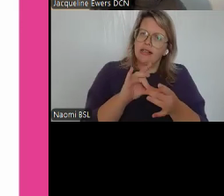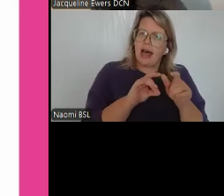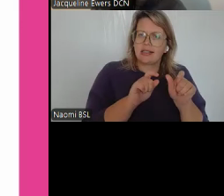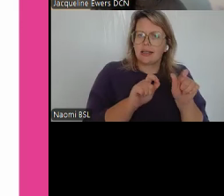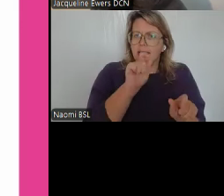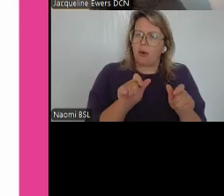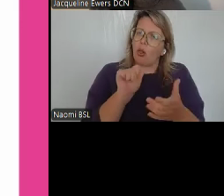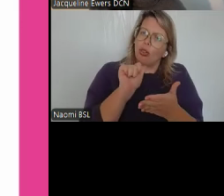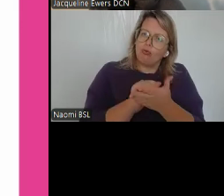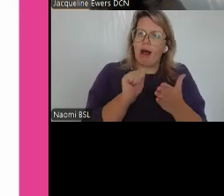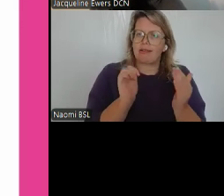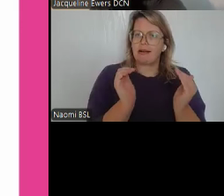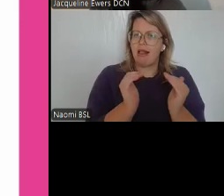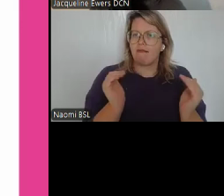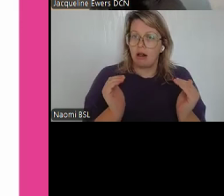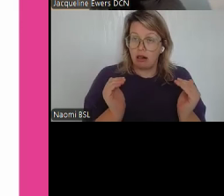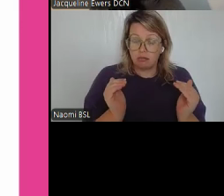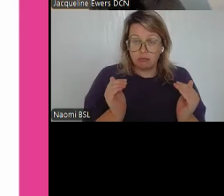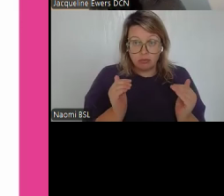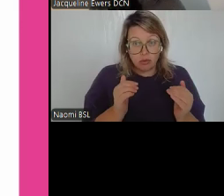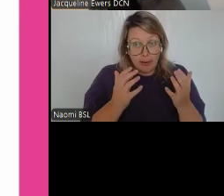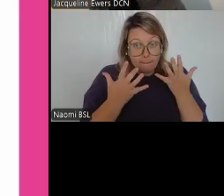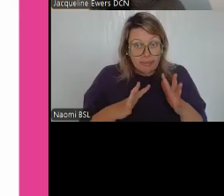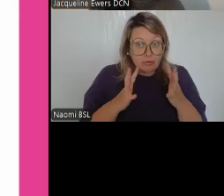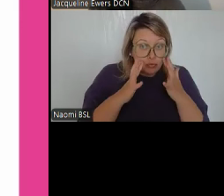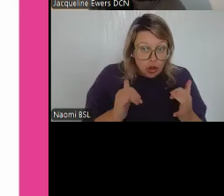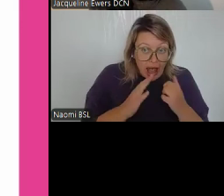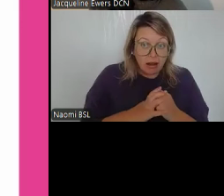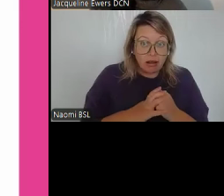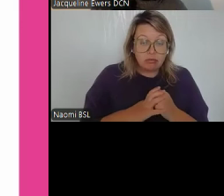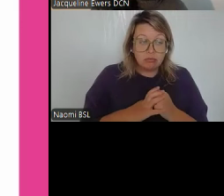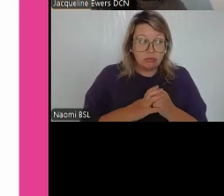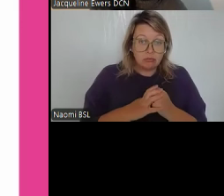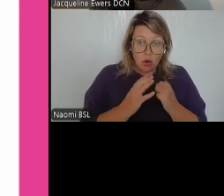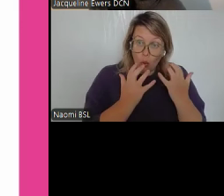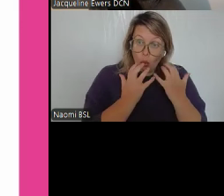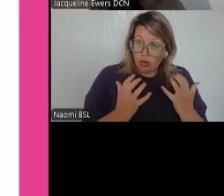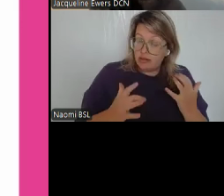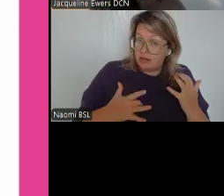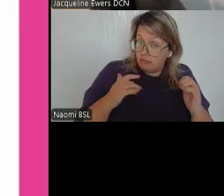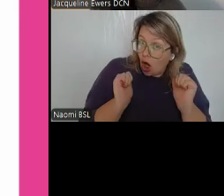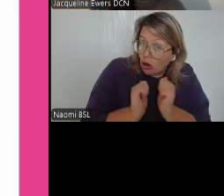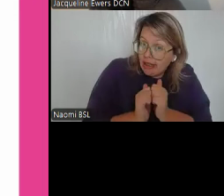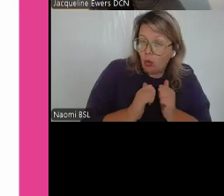and have you had a chance to test frequency to check that you're in tune with your audience and what they want?